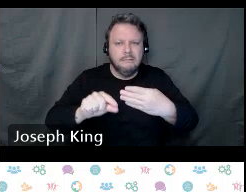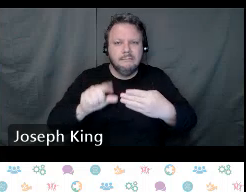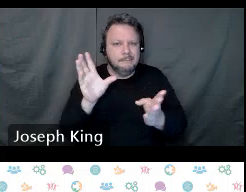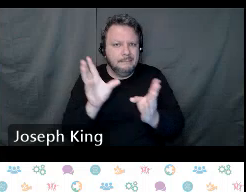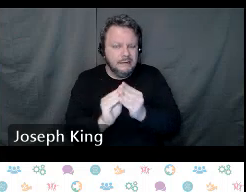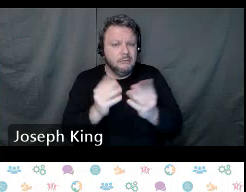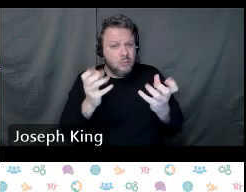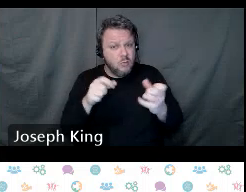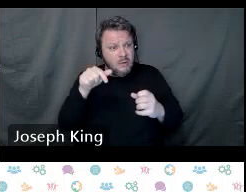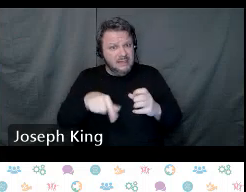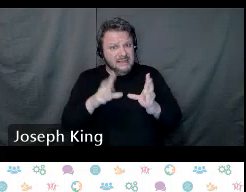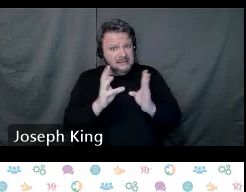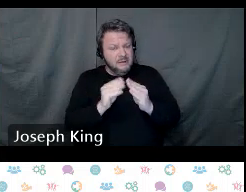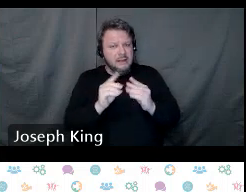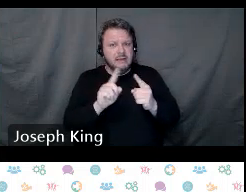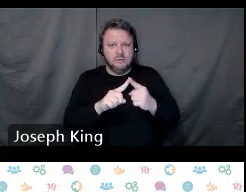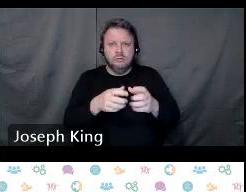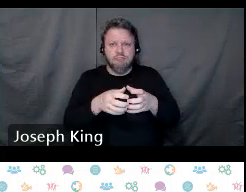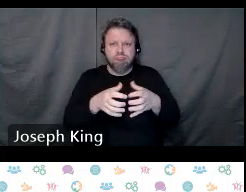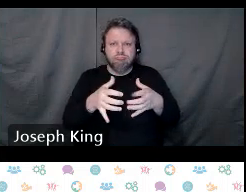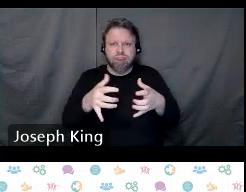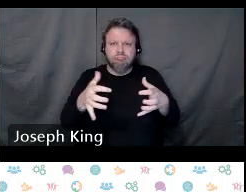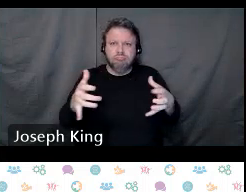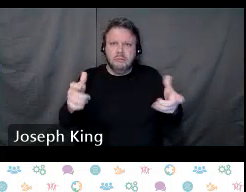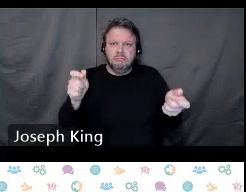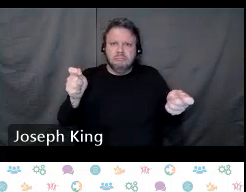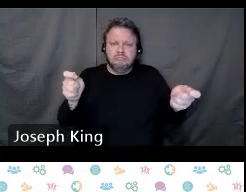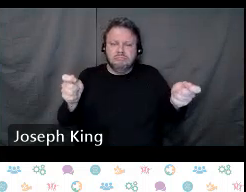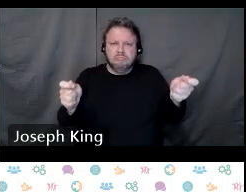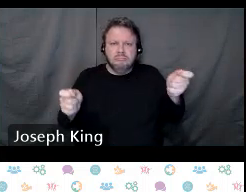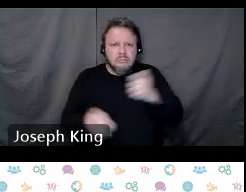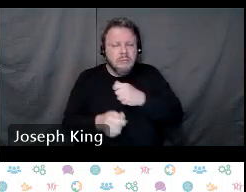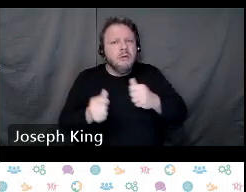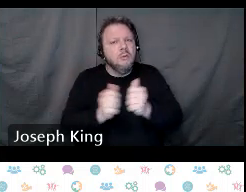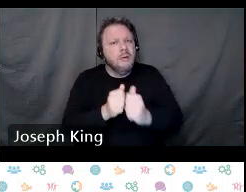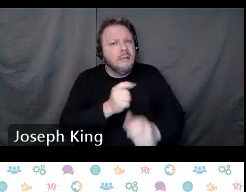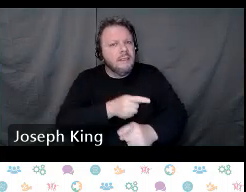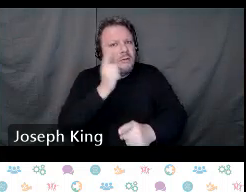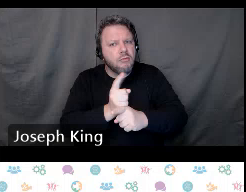We want these meetings to grow, evolve with the right mix of voices,